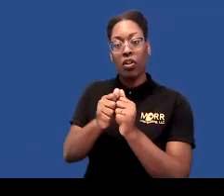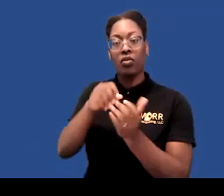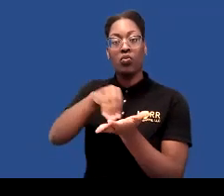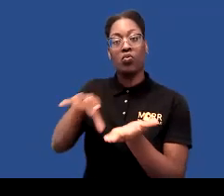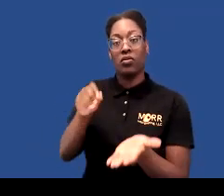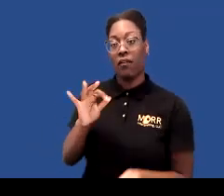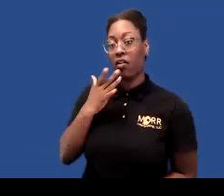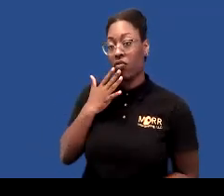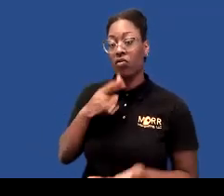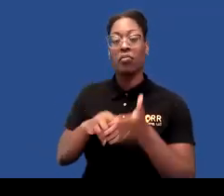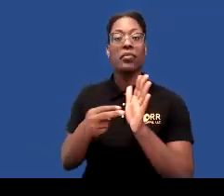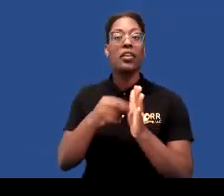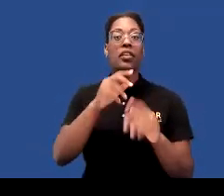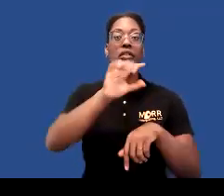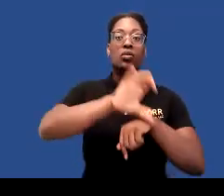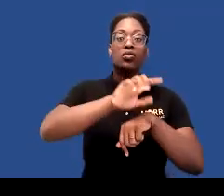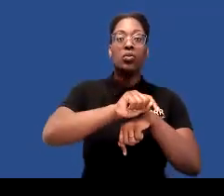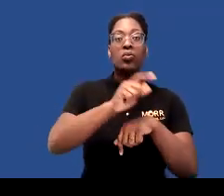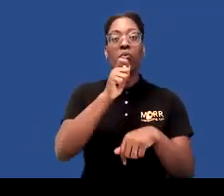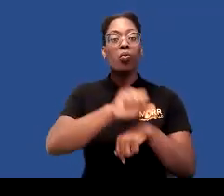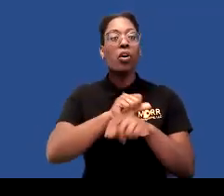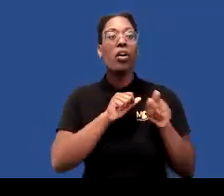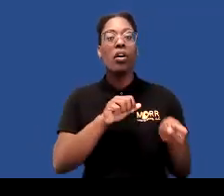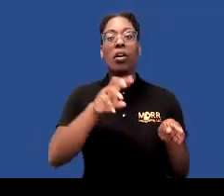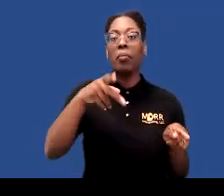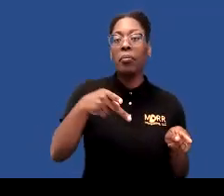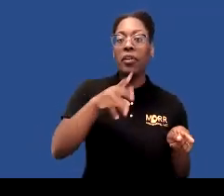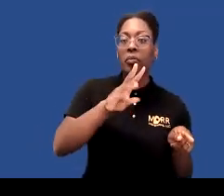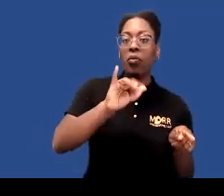at PWIs [Primarily White Institutions] "and institutions in predominantly white states